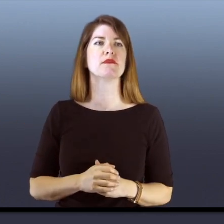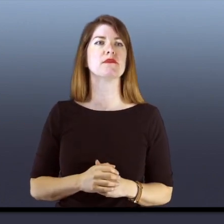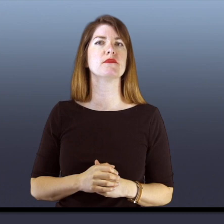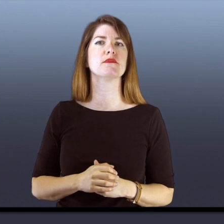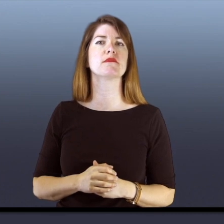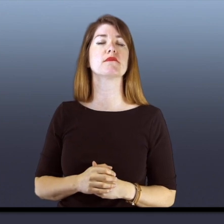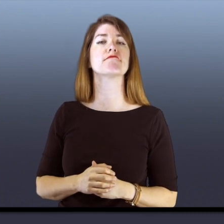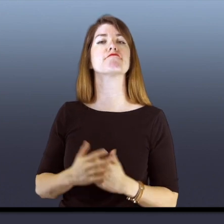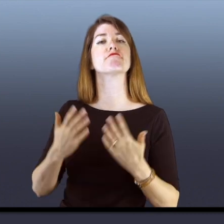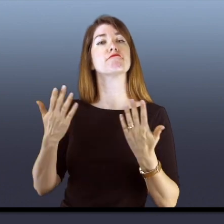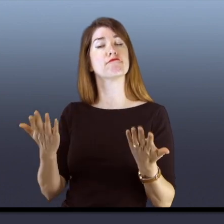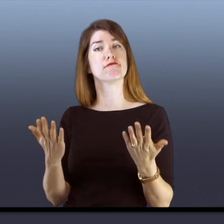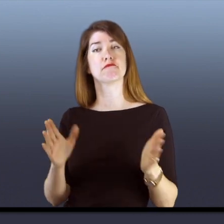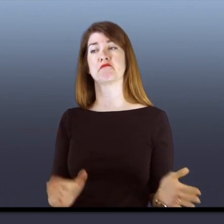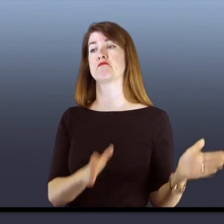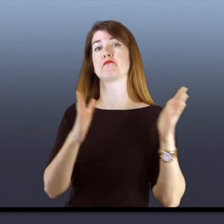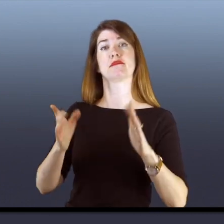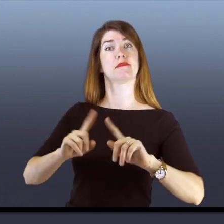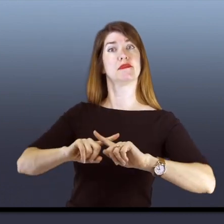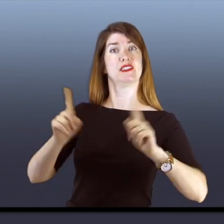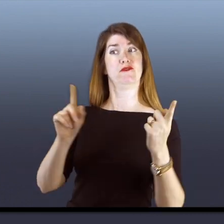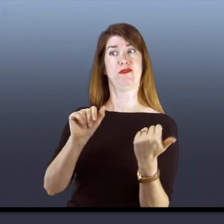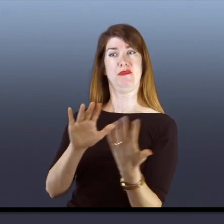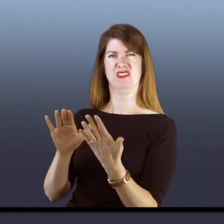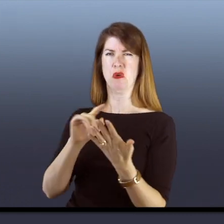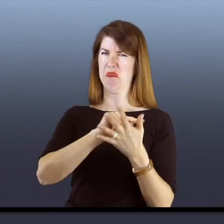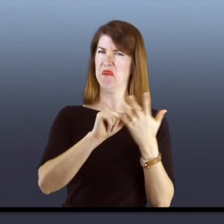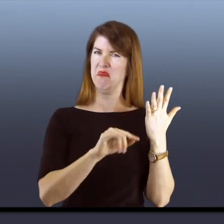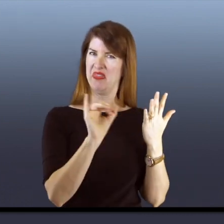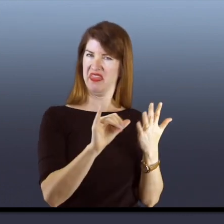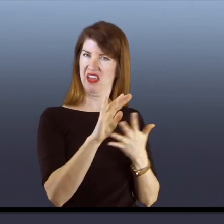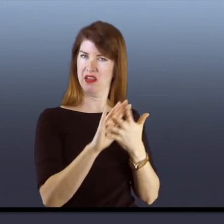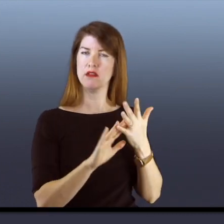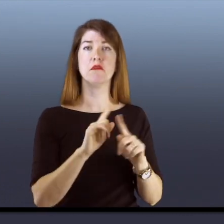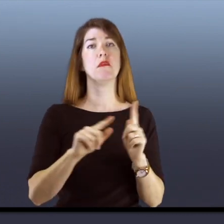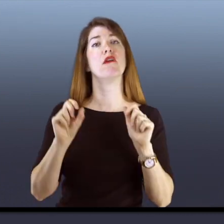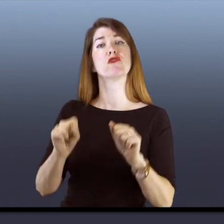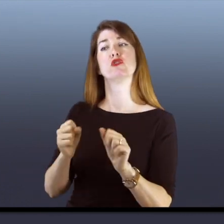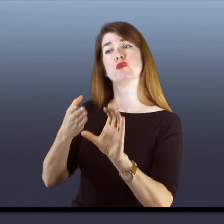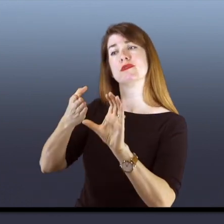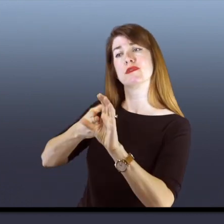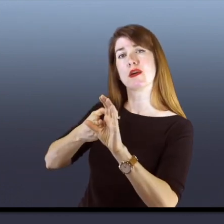So some different methods, in addition to that is conducting a psychosocial interview